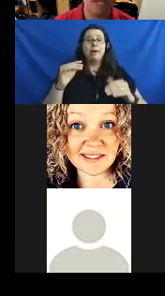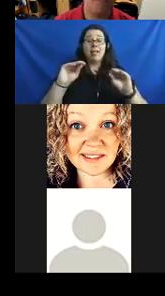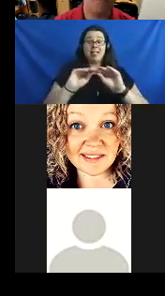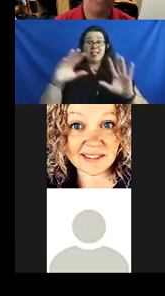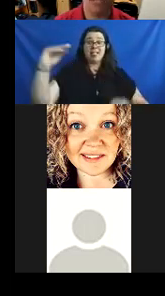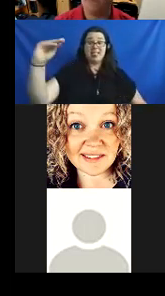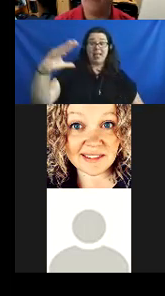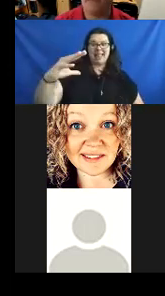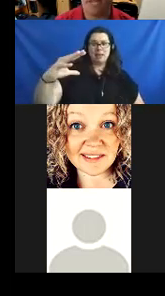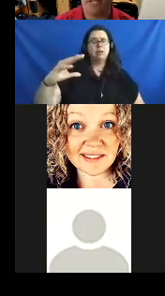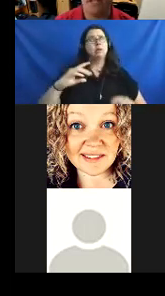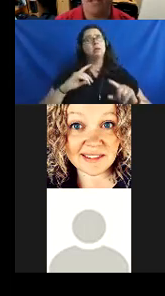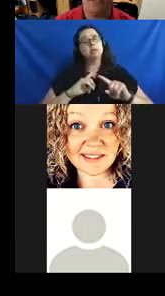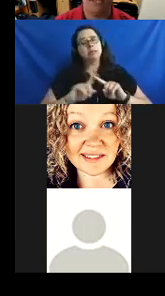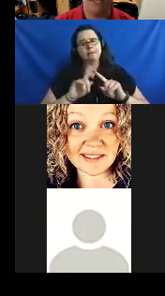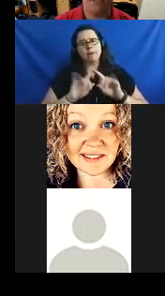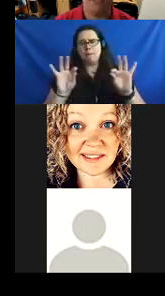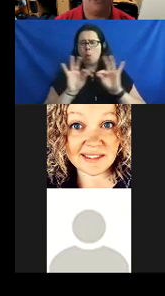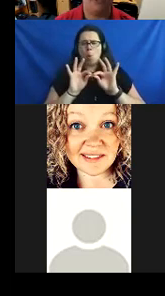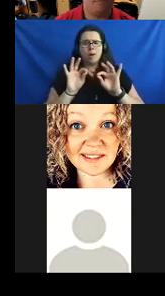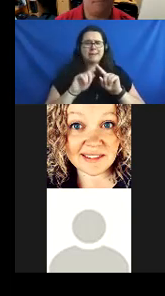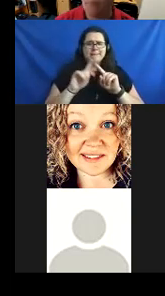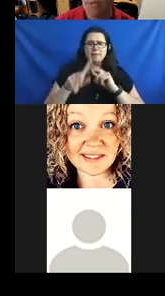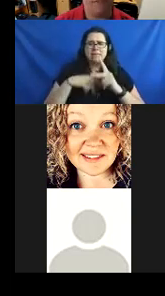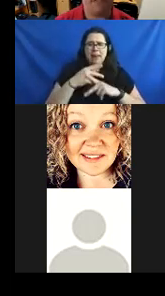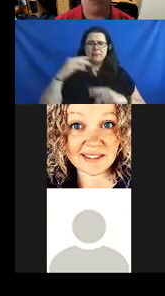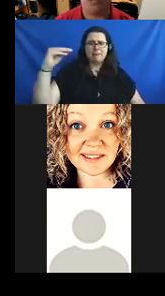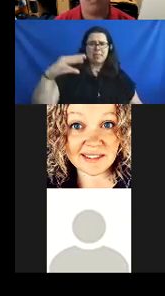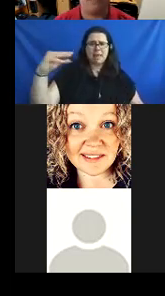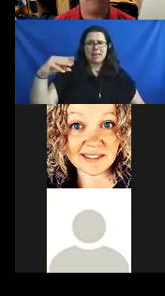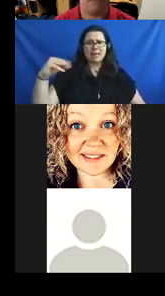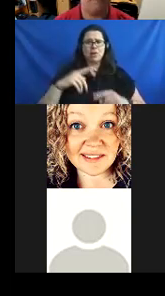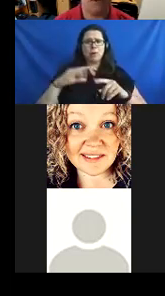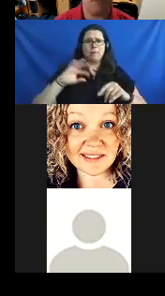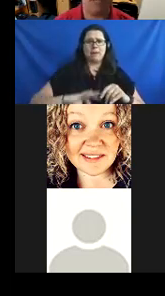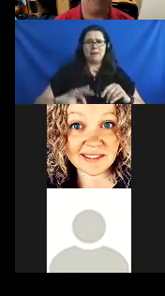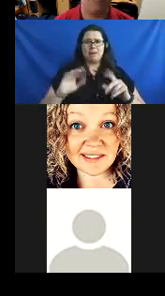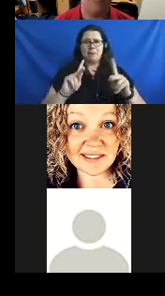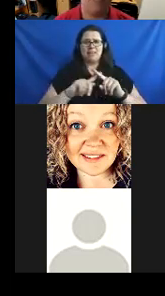THERE ARE MANY DIFFERENT TYPES OF LIGHTING THAT COULD BENEFIT SOMEONE IN DIFFERENT ENVIRONMENTS.